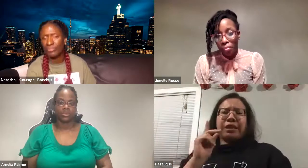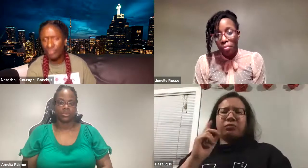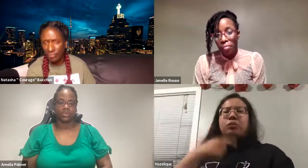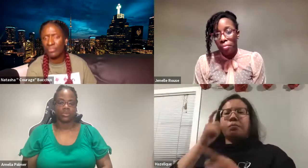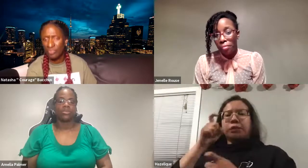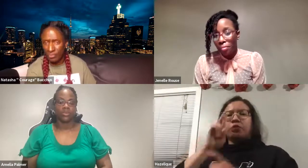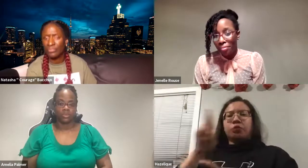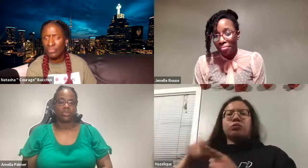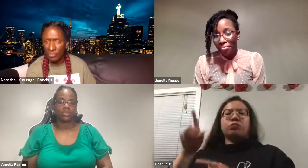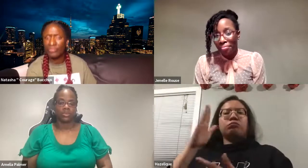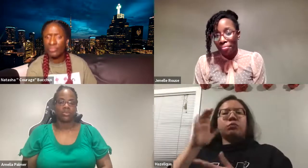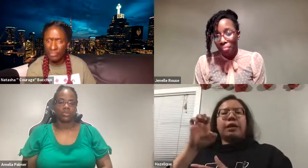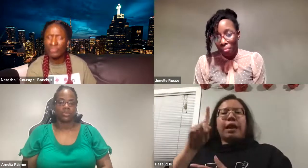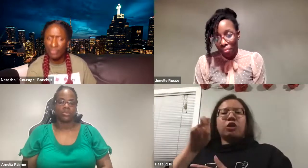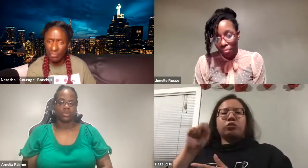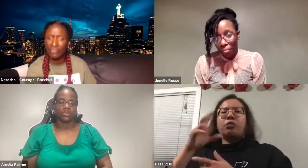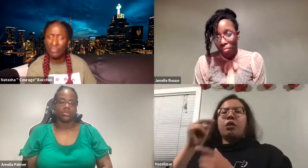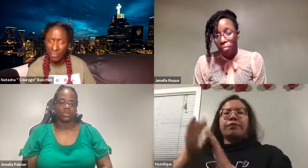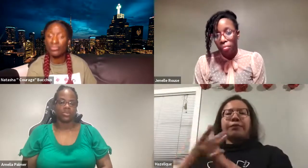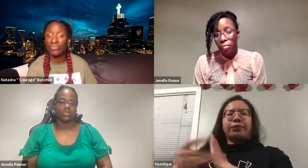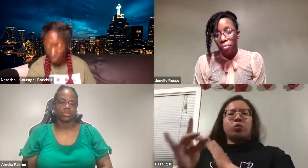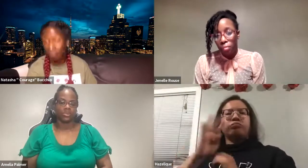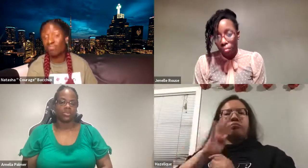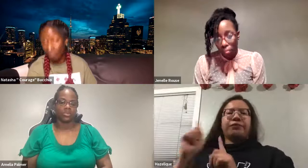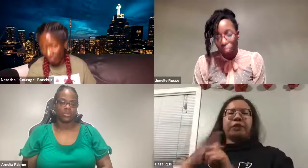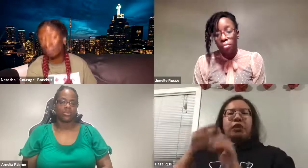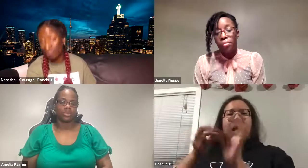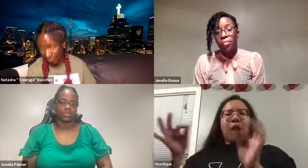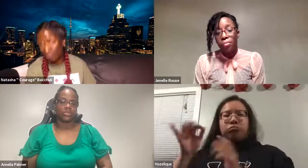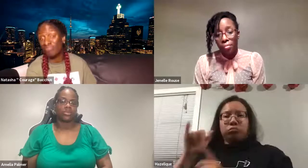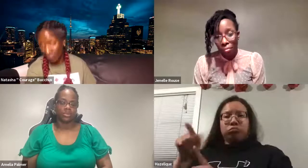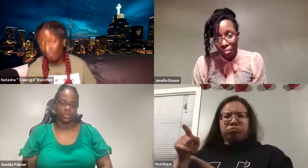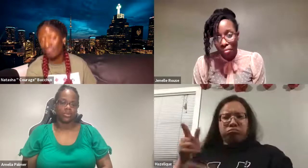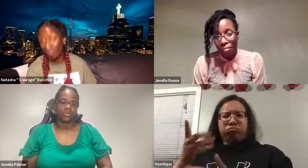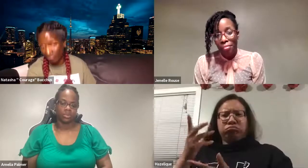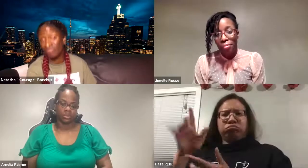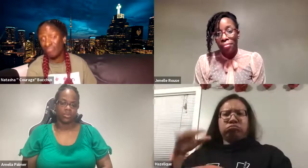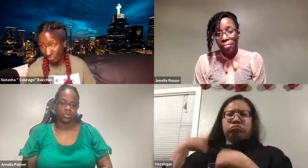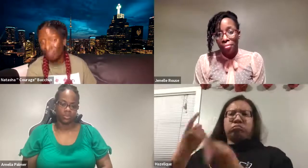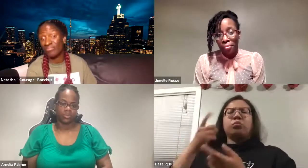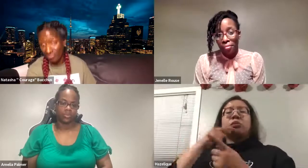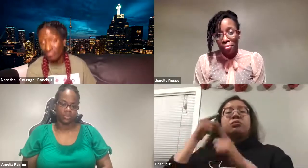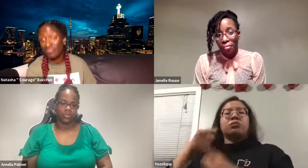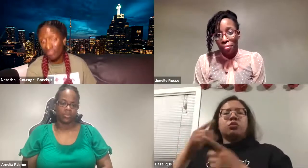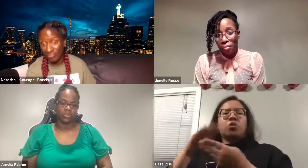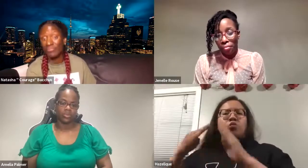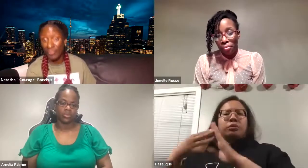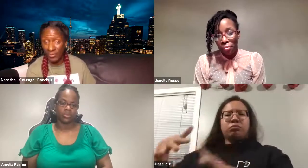just that. i don't have my doctorate and i know my language, i'm fluent in my languages